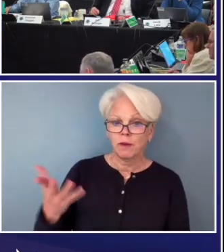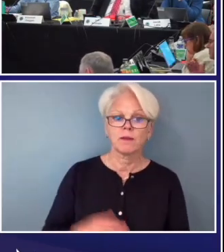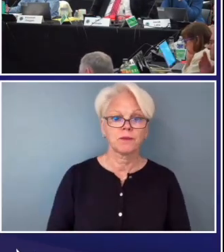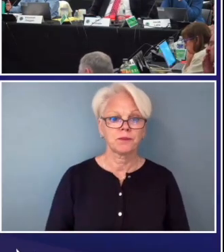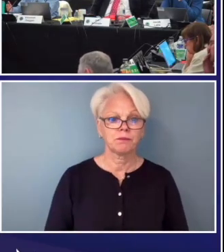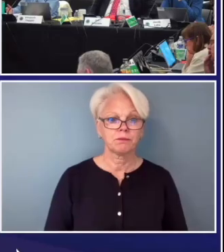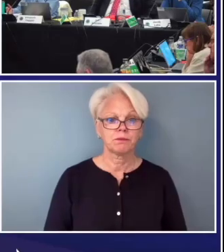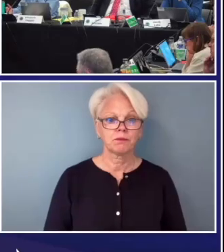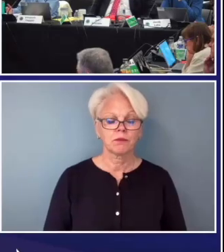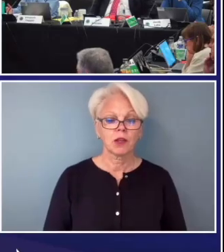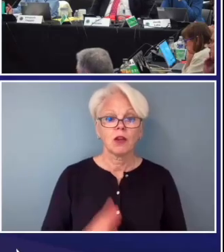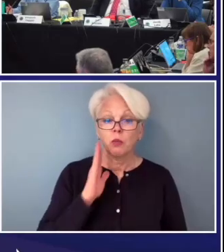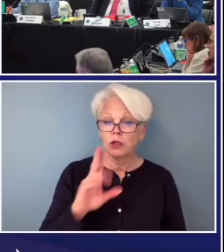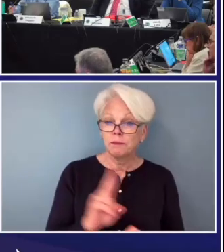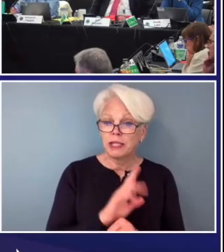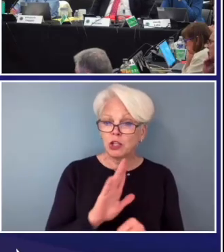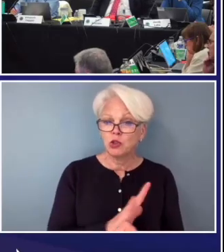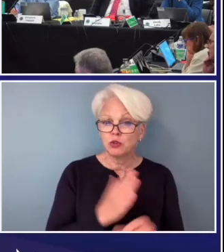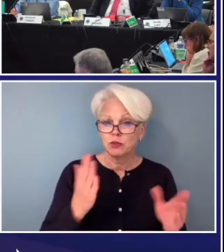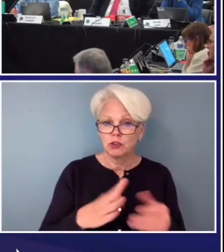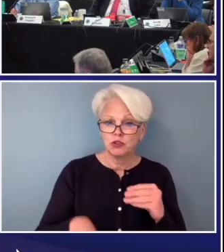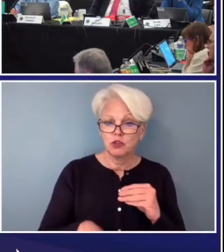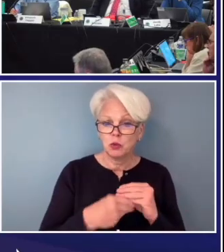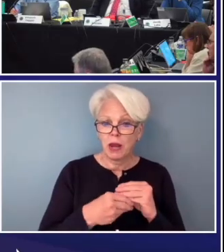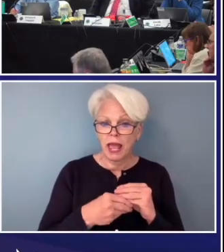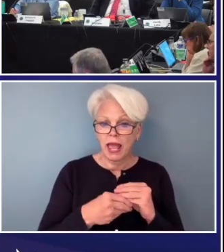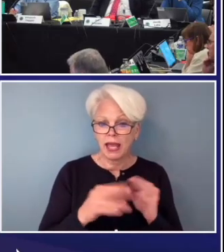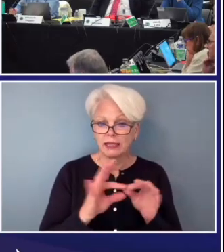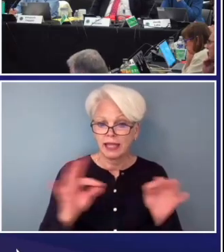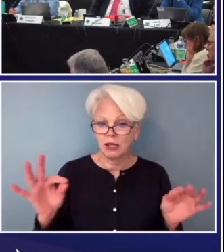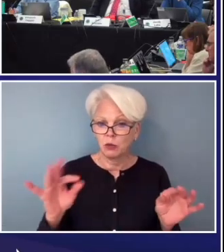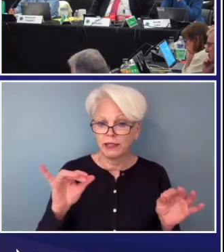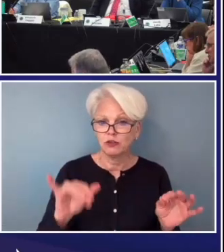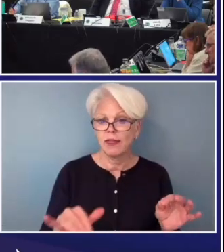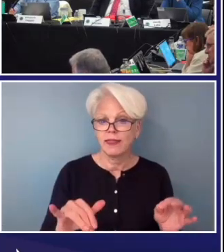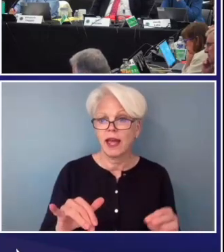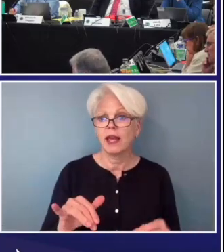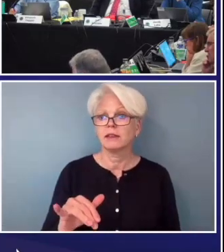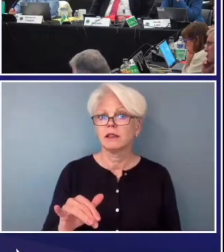Would it be useful here to add also language that, um, an institution cannot